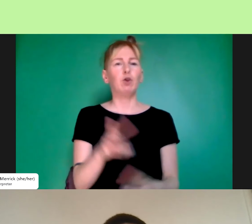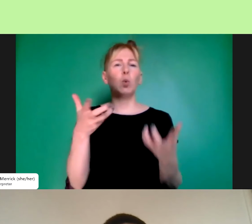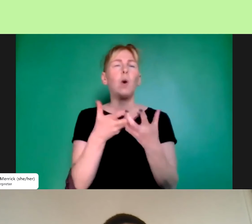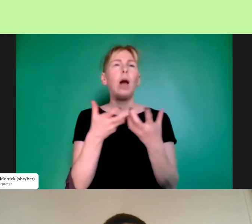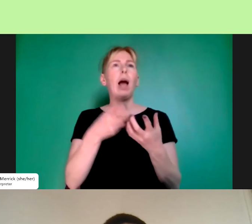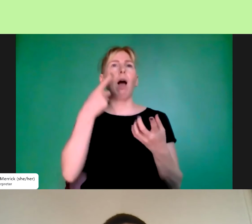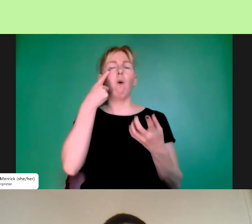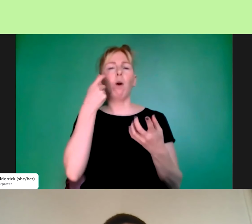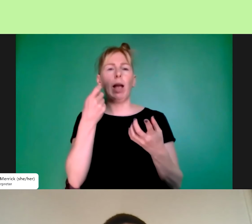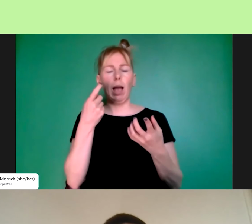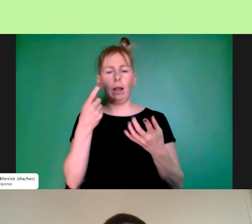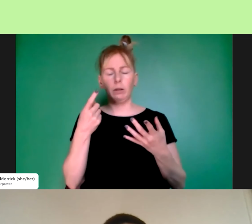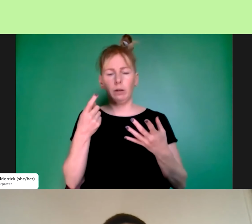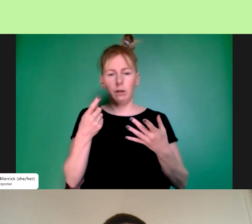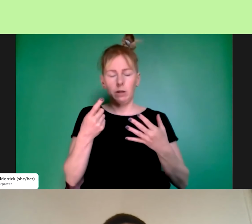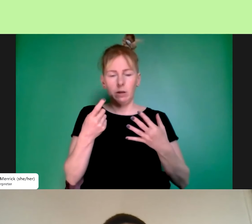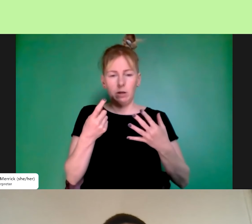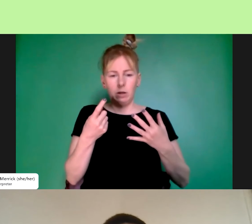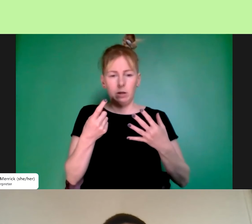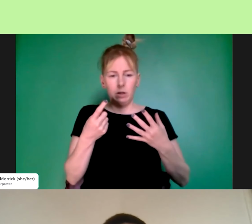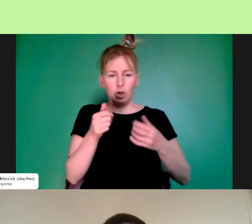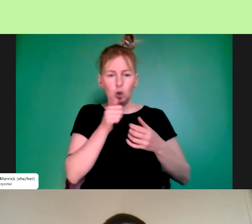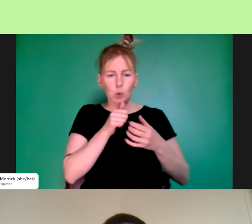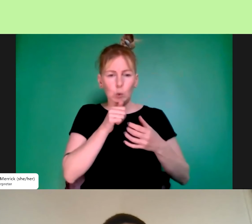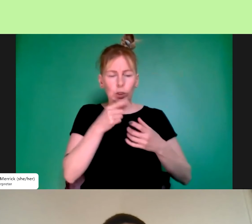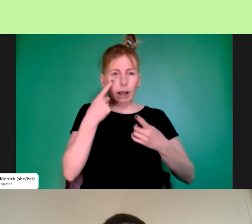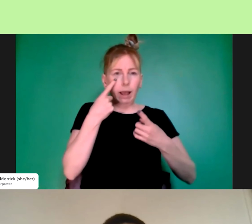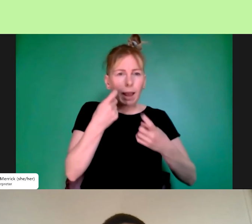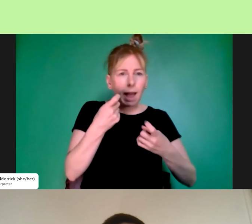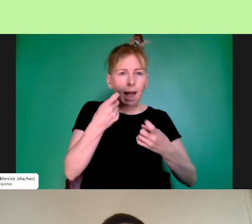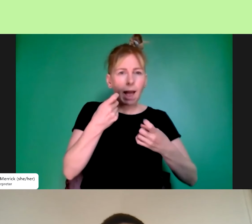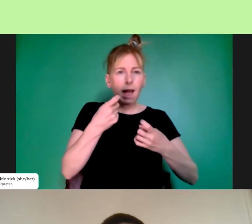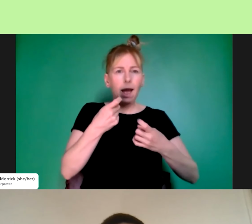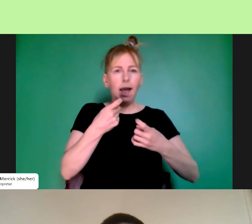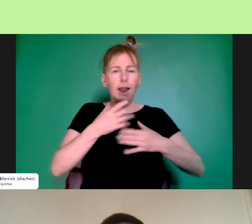and not go to resentment or bitterness? There's my short answer for that.